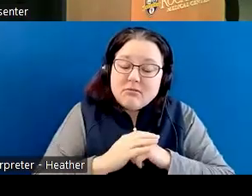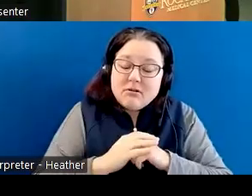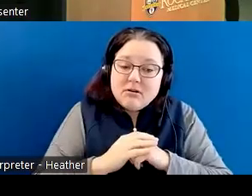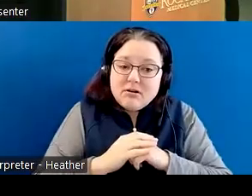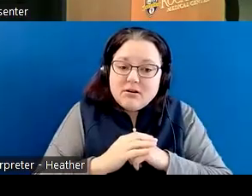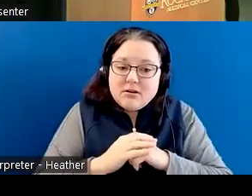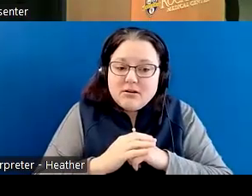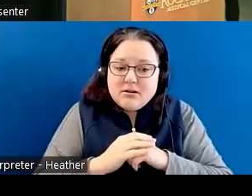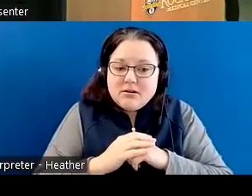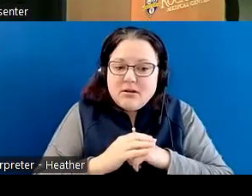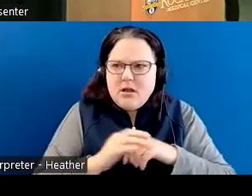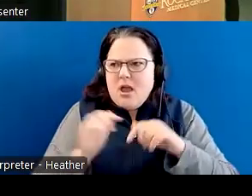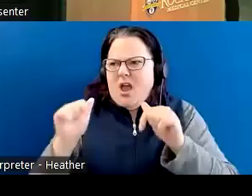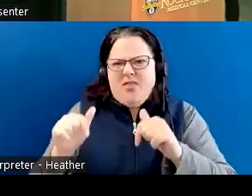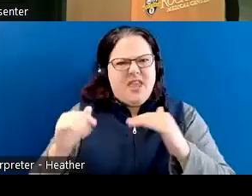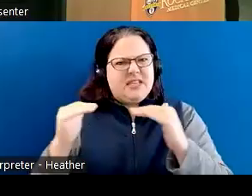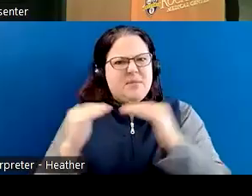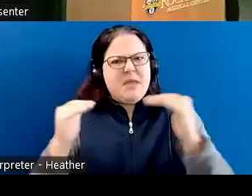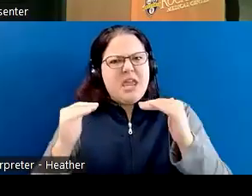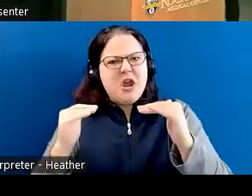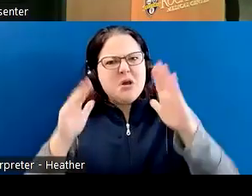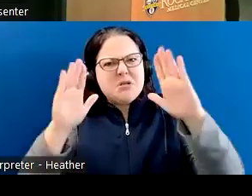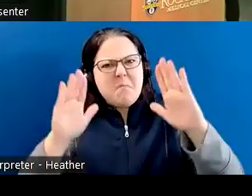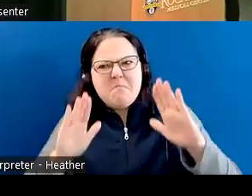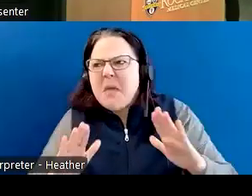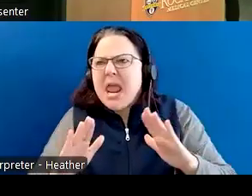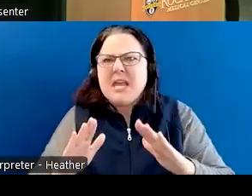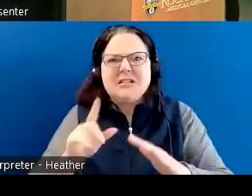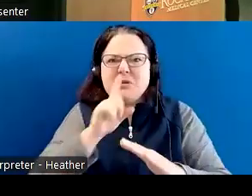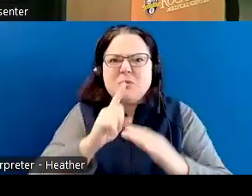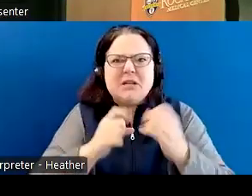This peer has been an amazing person to speak to and she's very supportive and understanding.